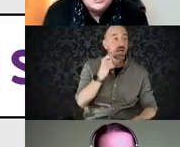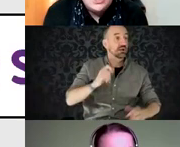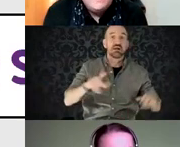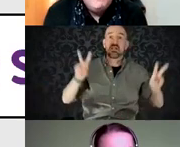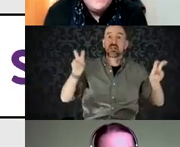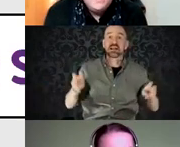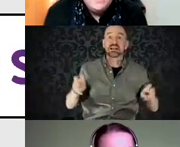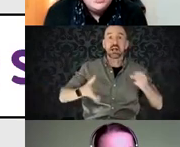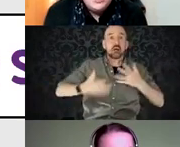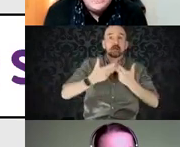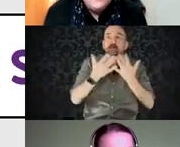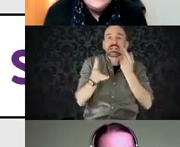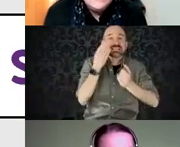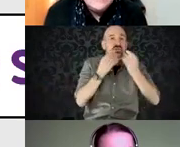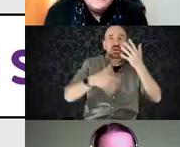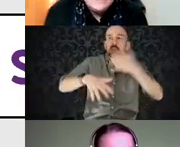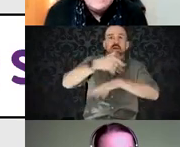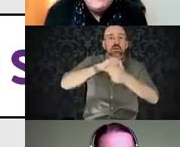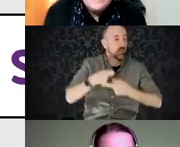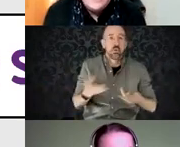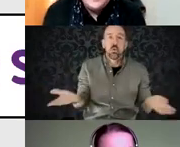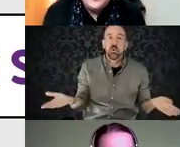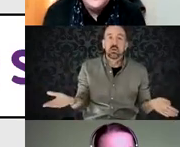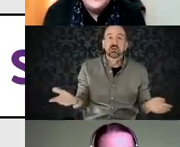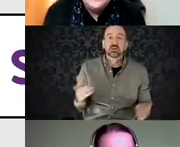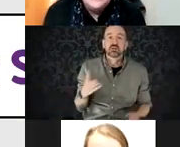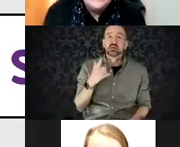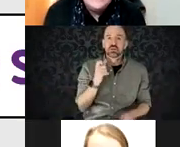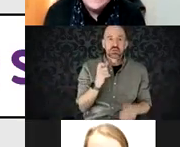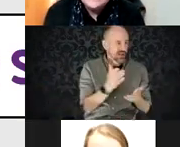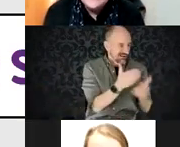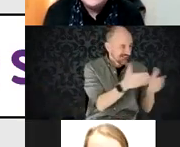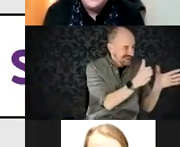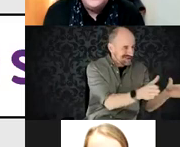are not exclusively restorative for a particular group of people. They have a therapeutic value